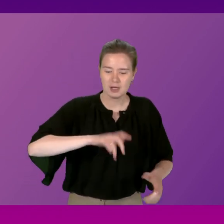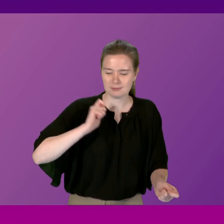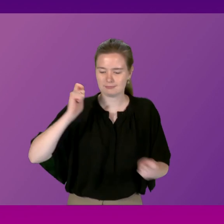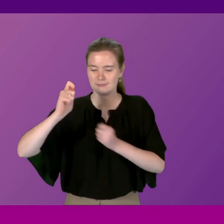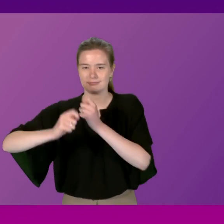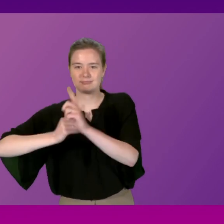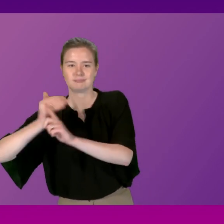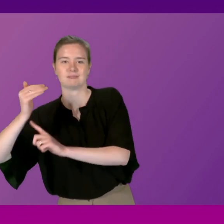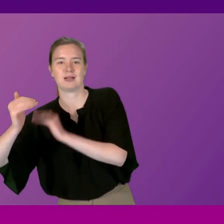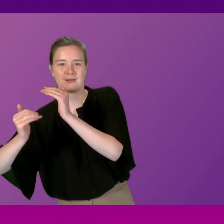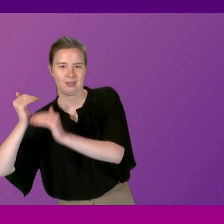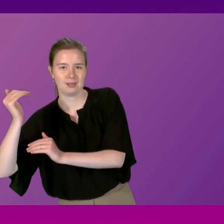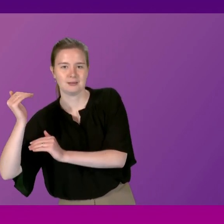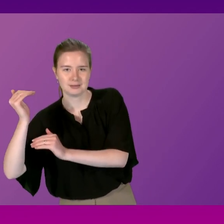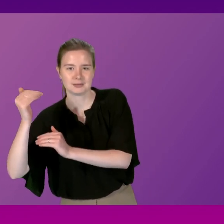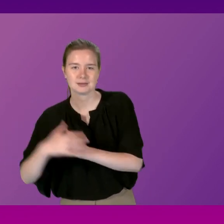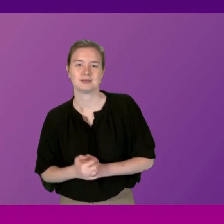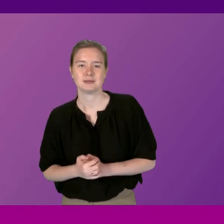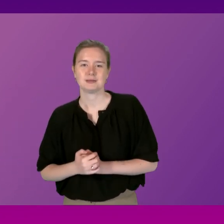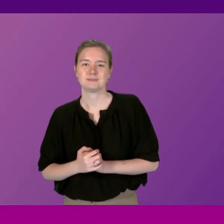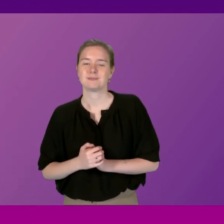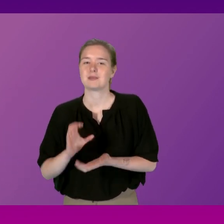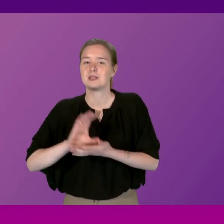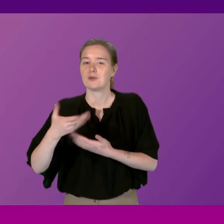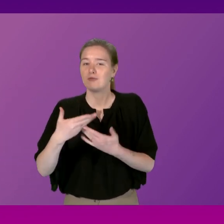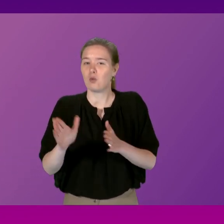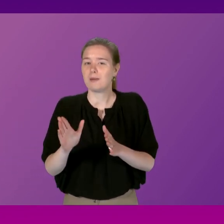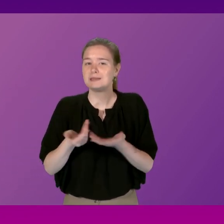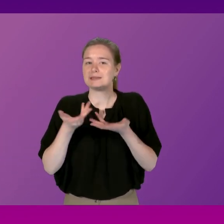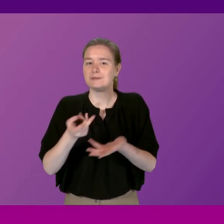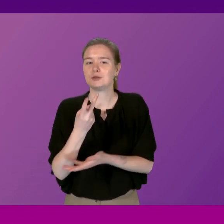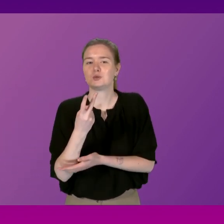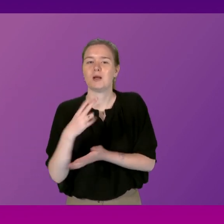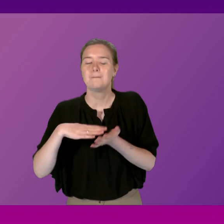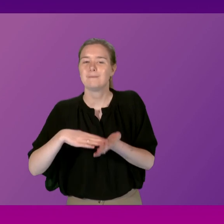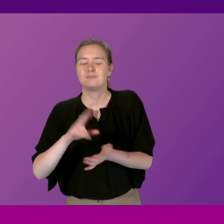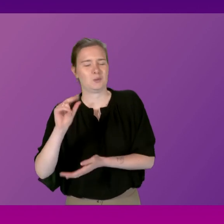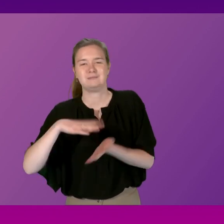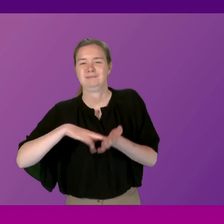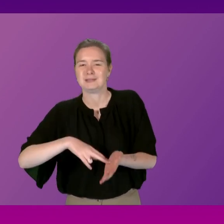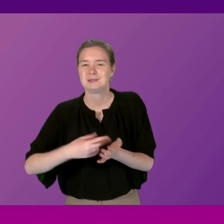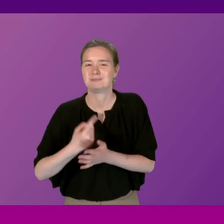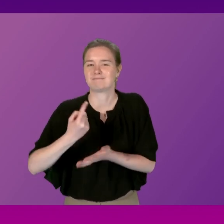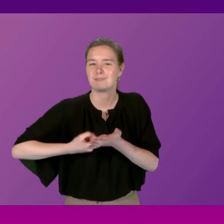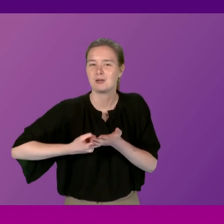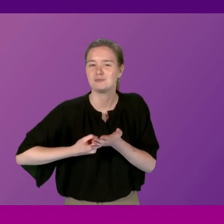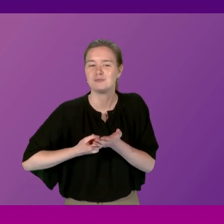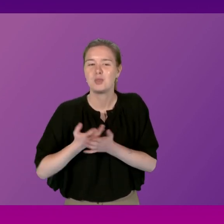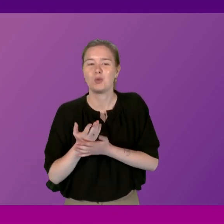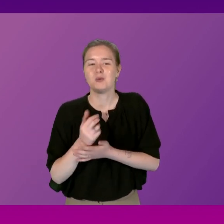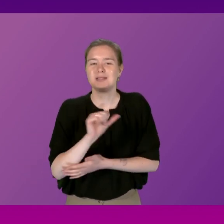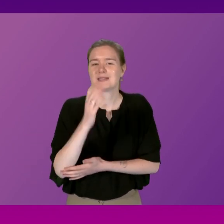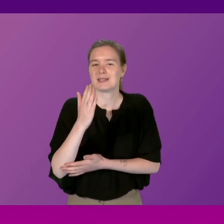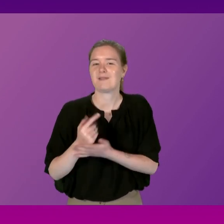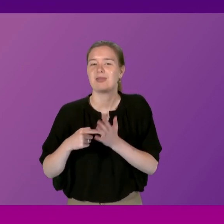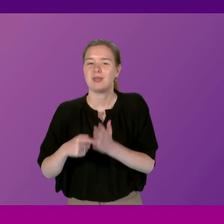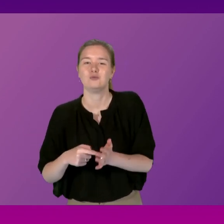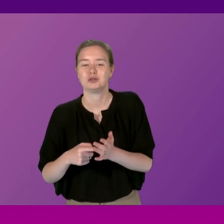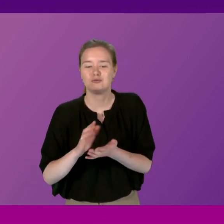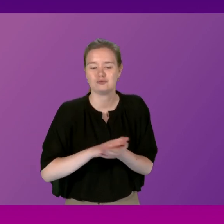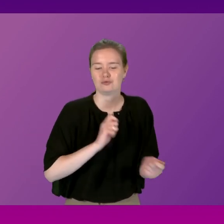Since its opening, the fund has delivered £12 million via 6,500 transition fund grants